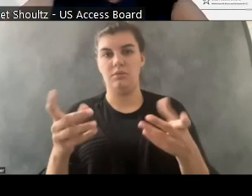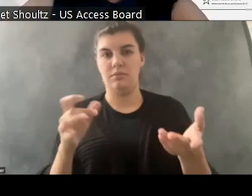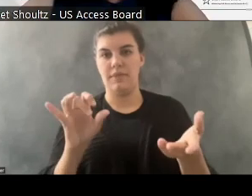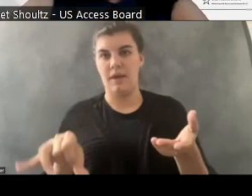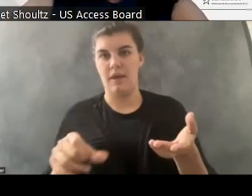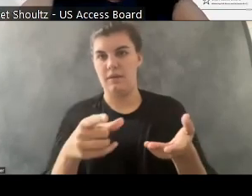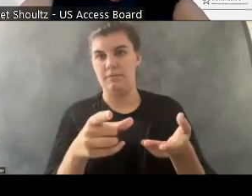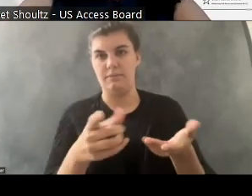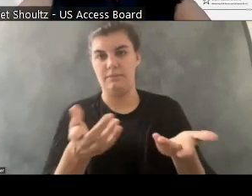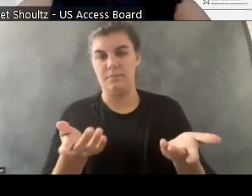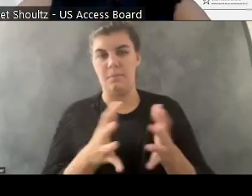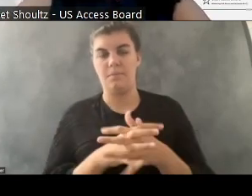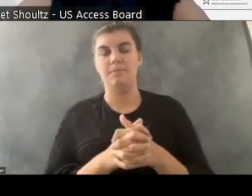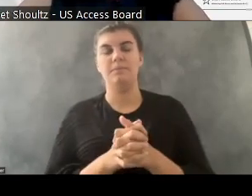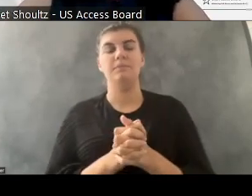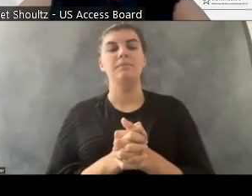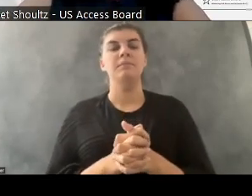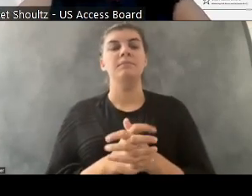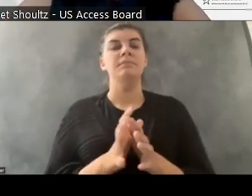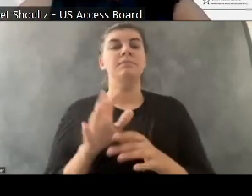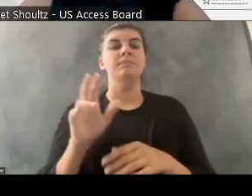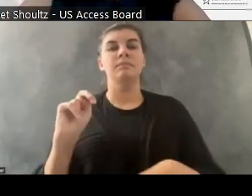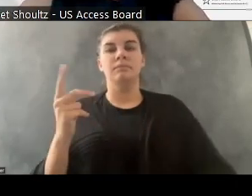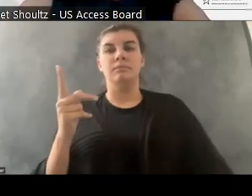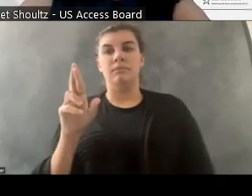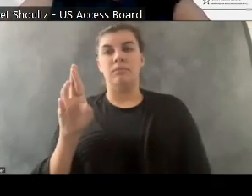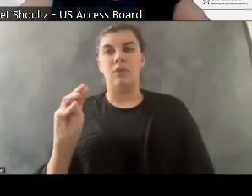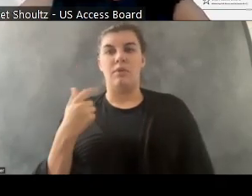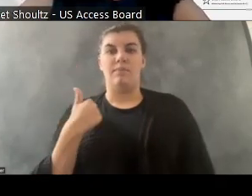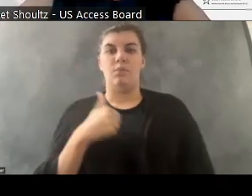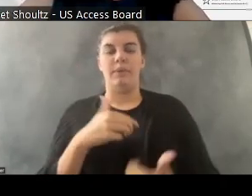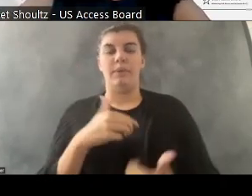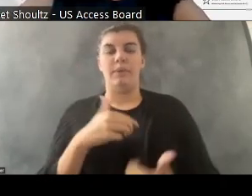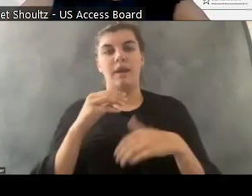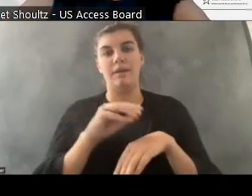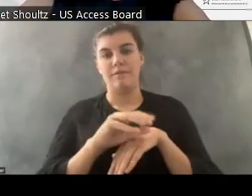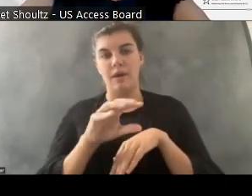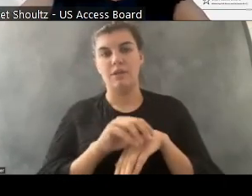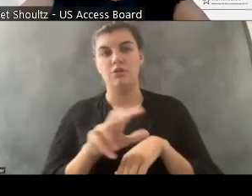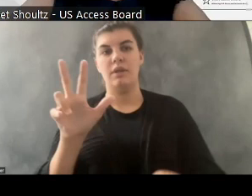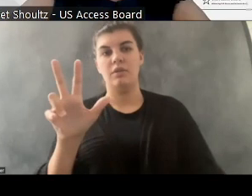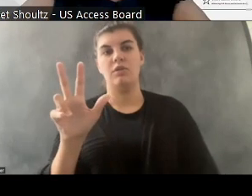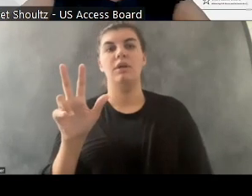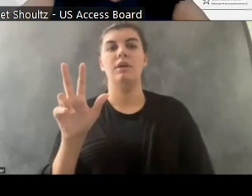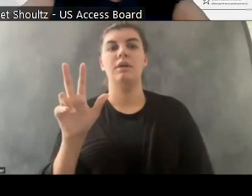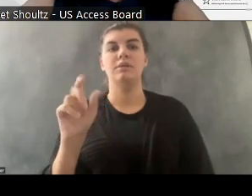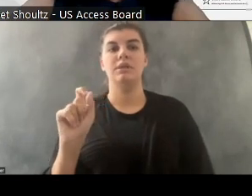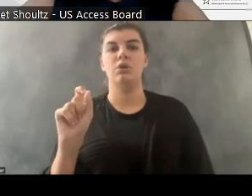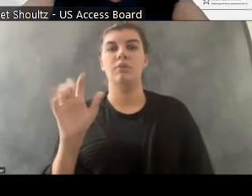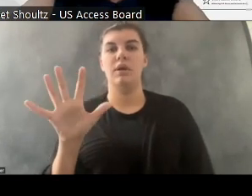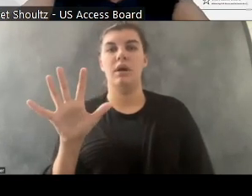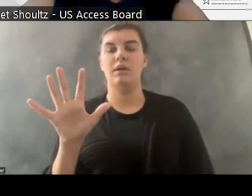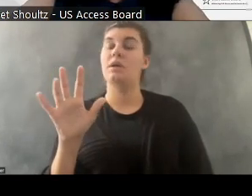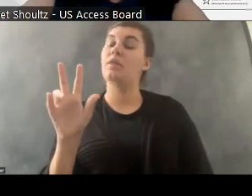surfaces so in the NPRM we had an advisory at 305.2 on the placement of detectable warning